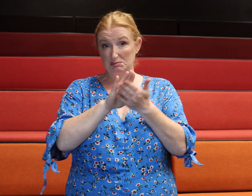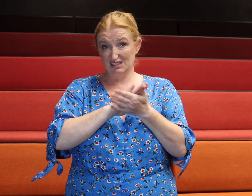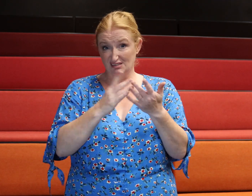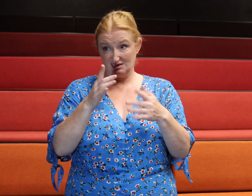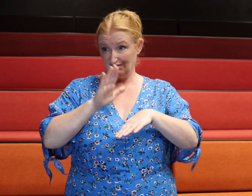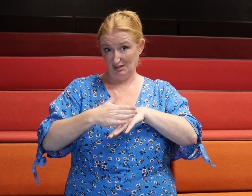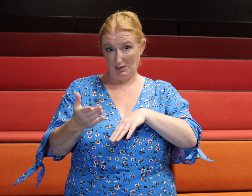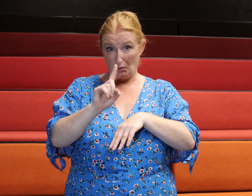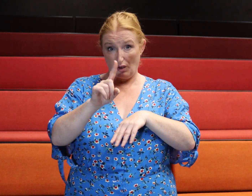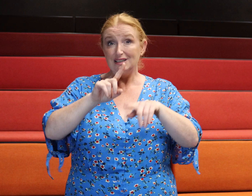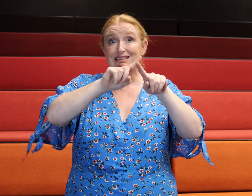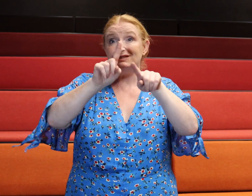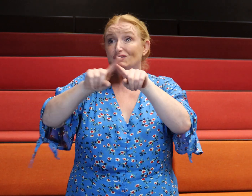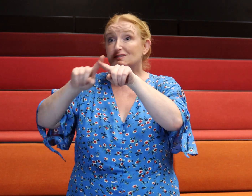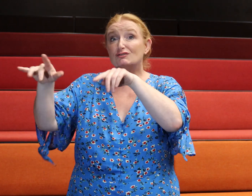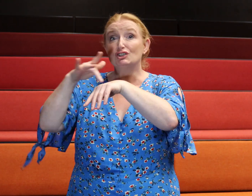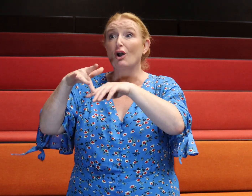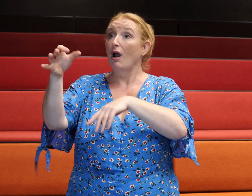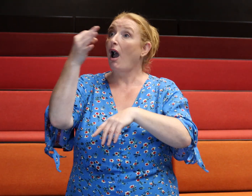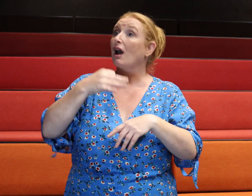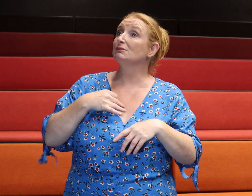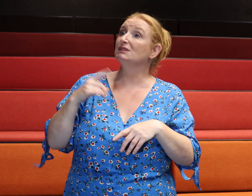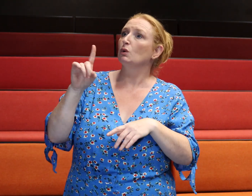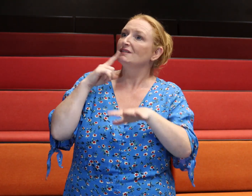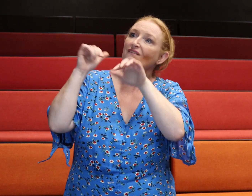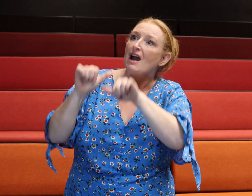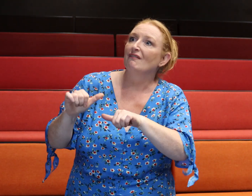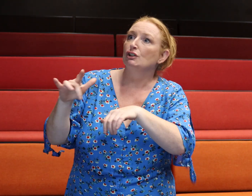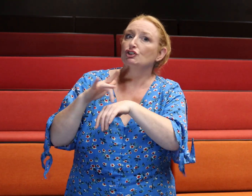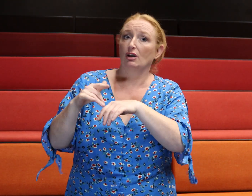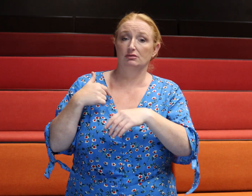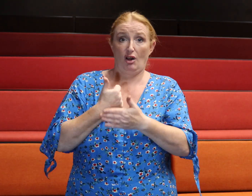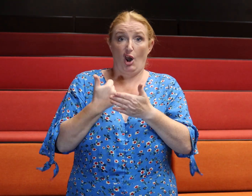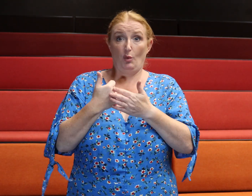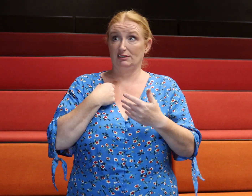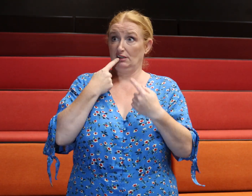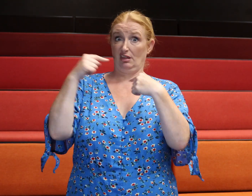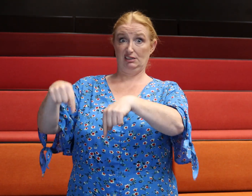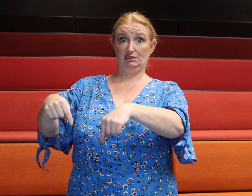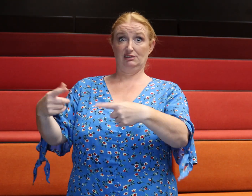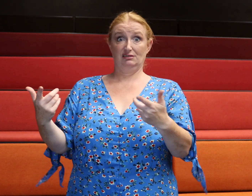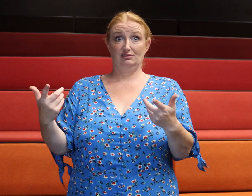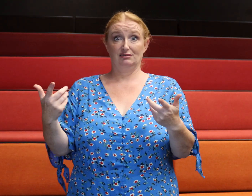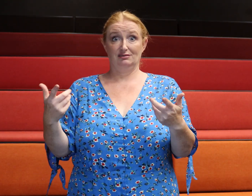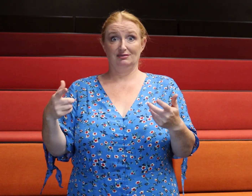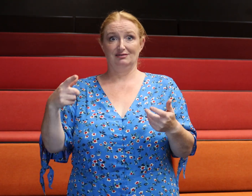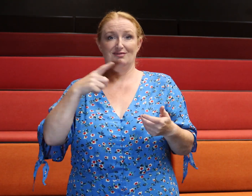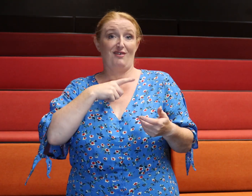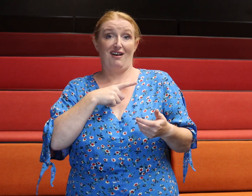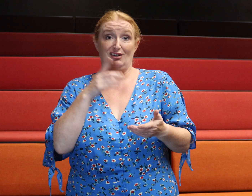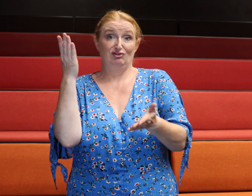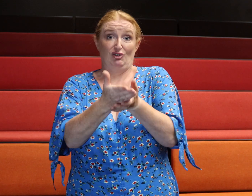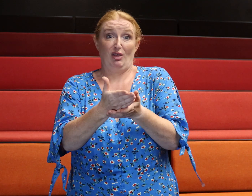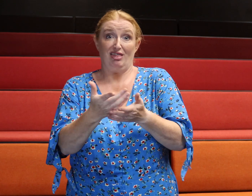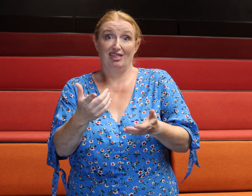that I'm working on at any one time, if somebody says to me from one particular show, ‘What's your favourite show?’ I'll always say the one that I'm on. And that's